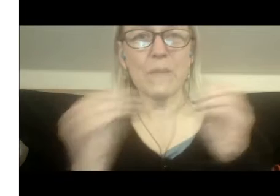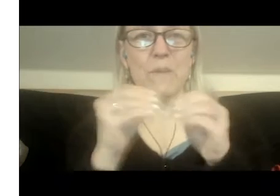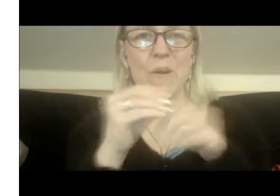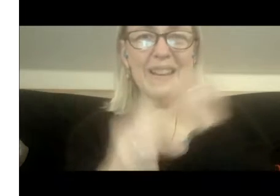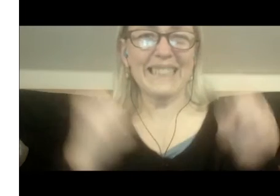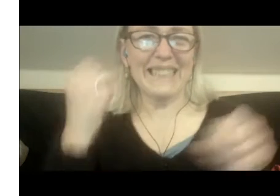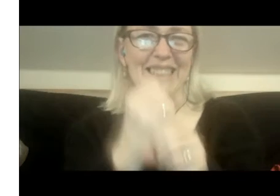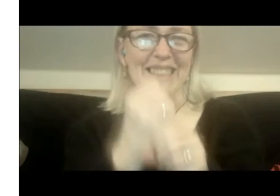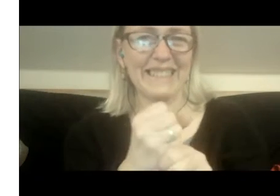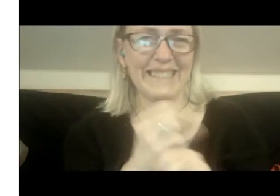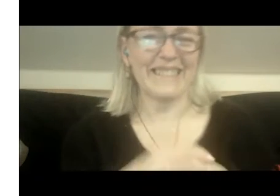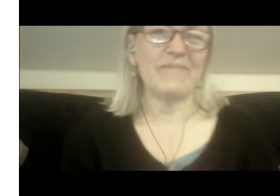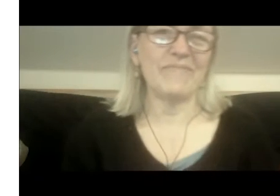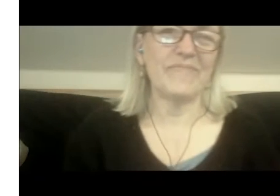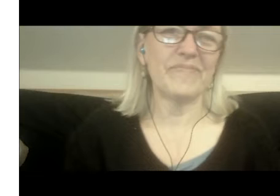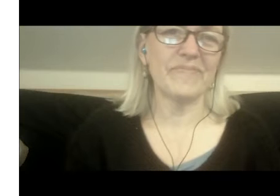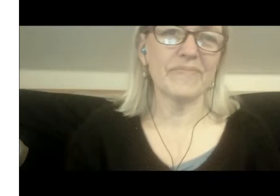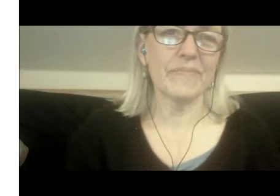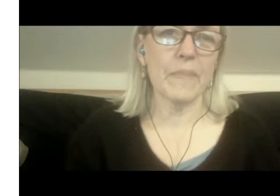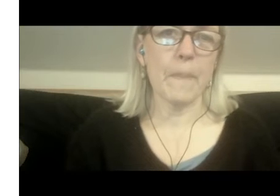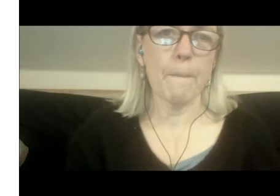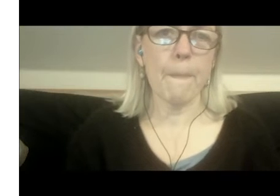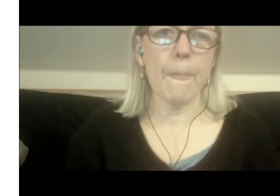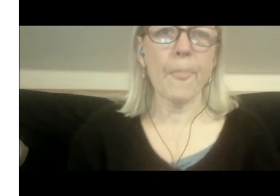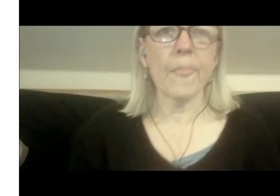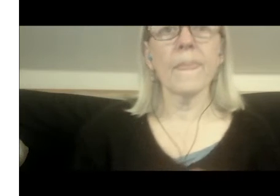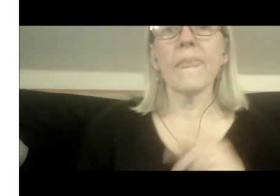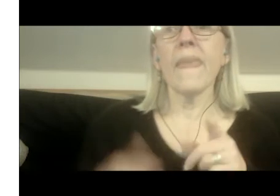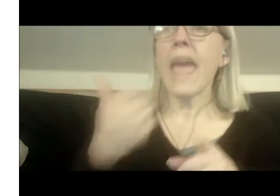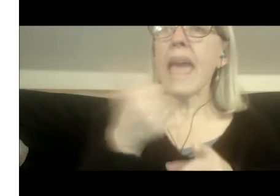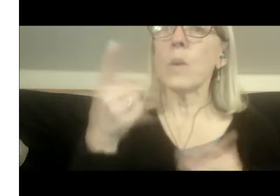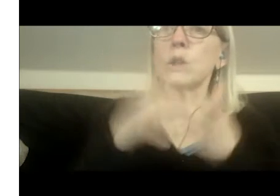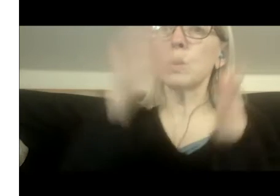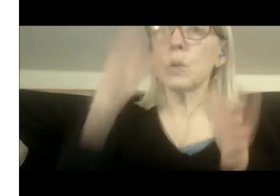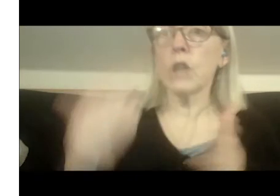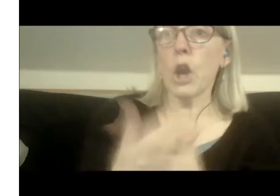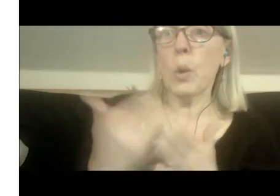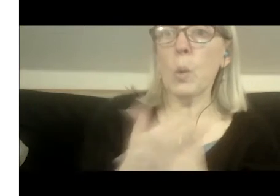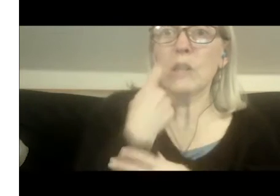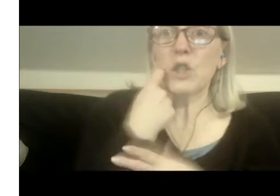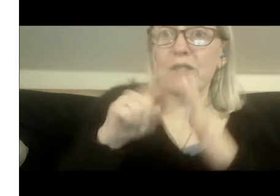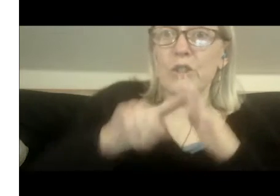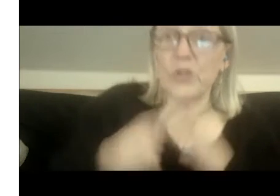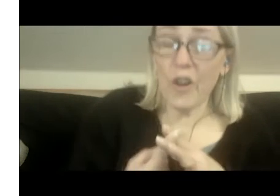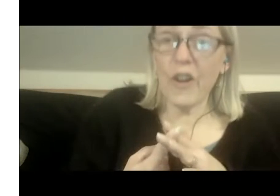For anyone who just started here at Brown, it's gonna be a good time. They're gonna learn a lot, they're gonna play a lot.